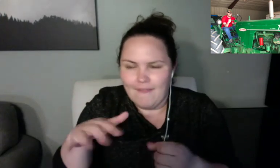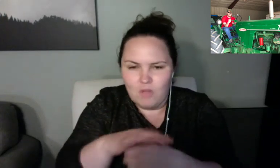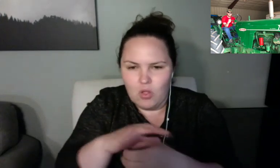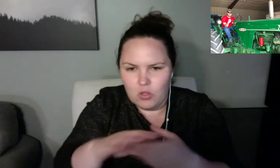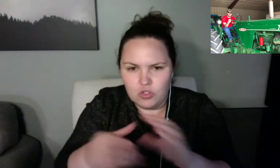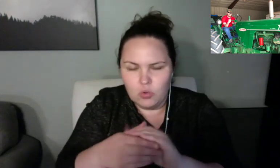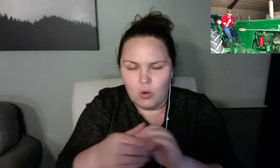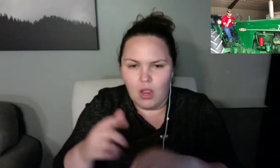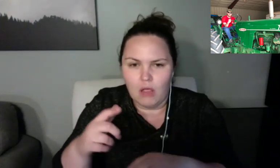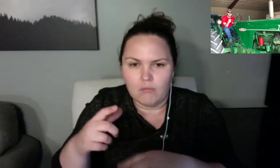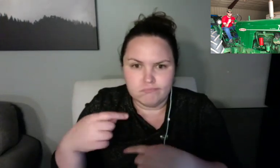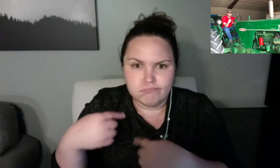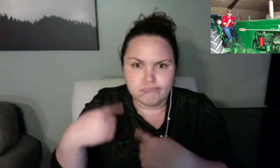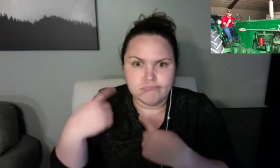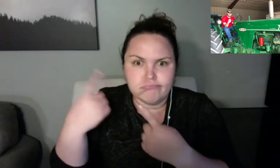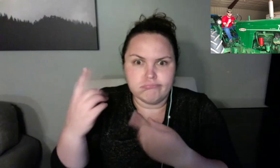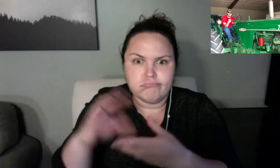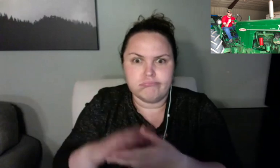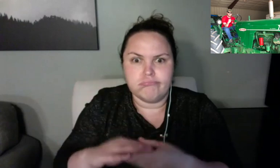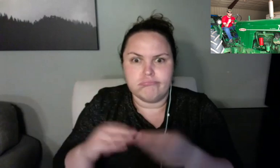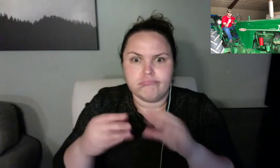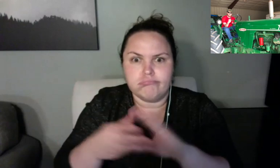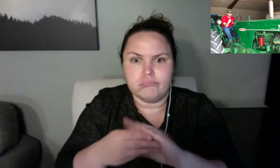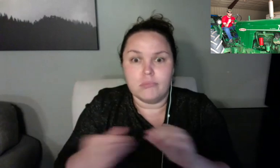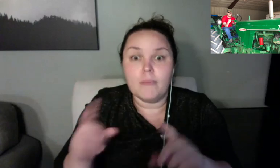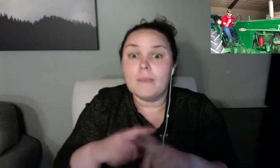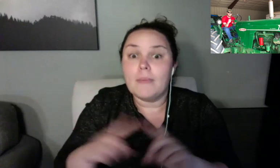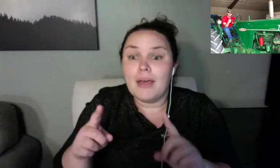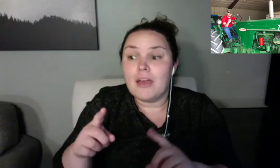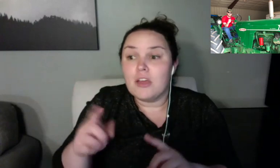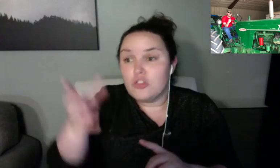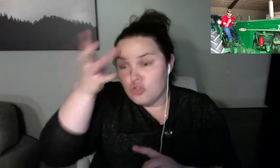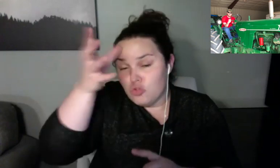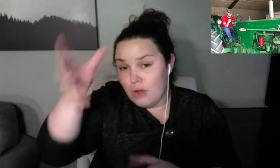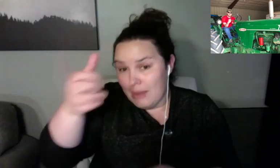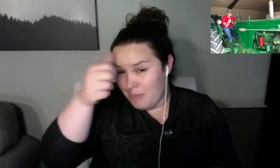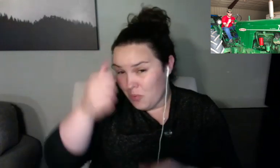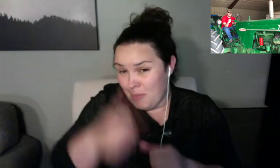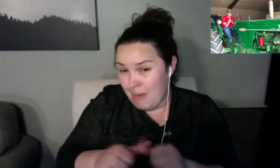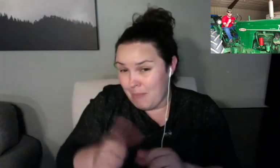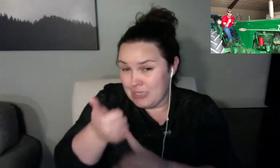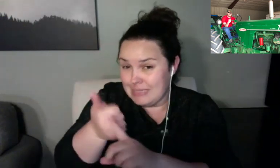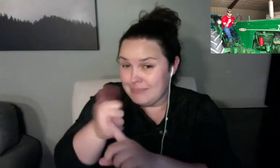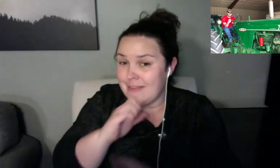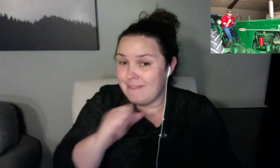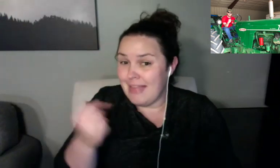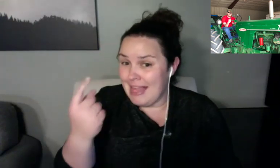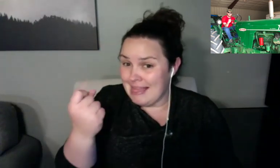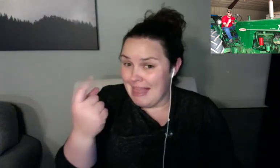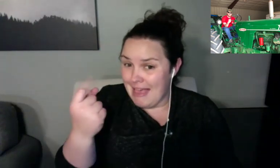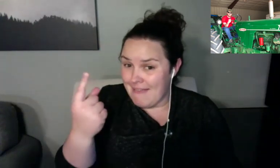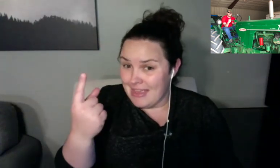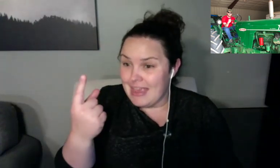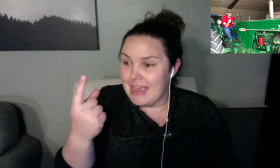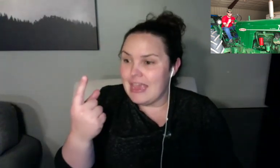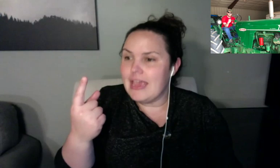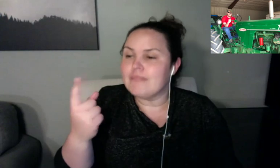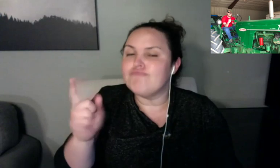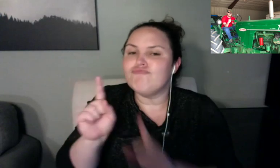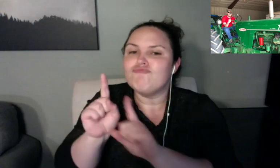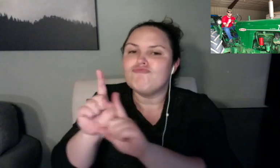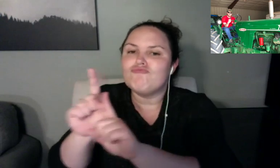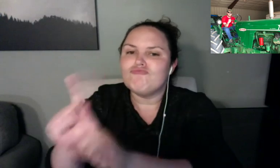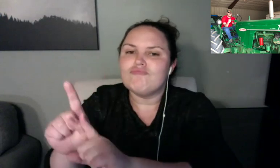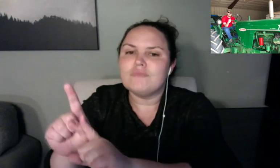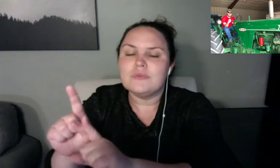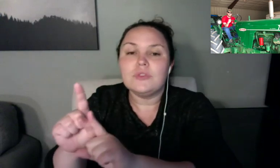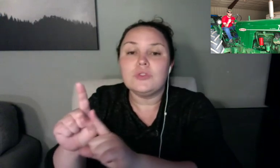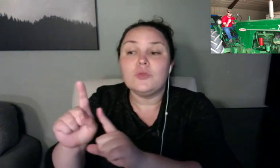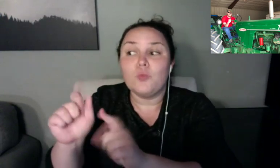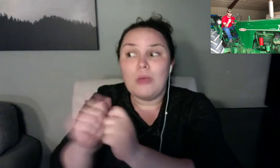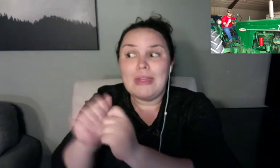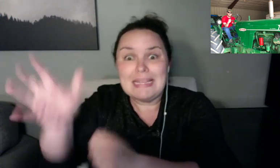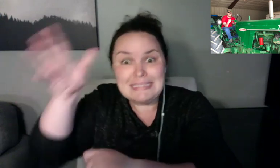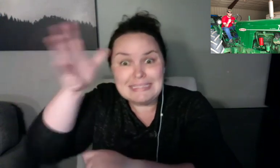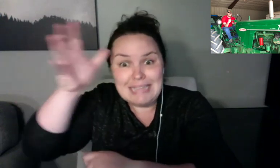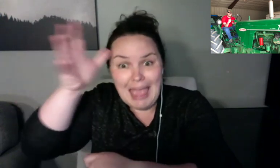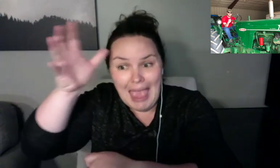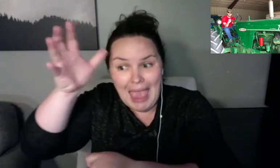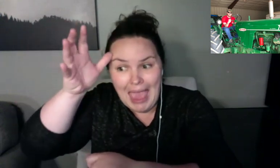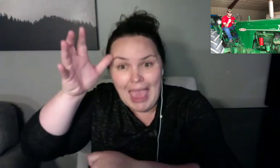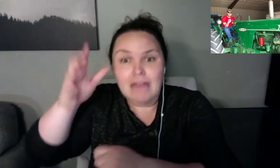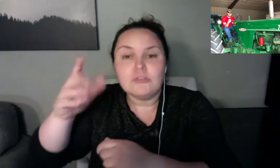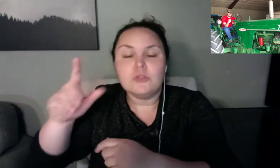Jen: I see Eme has her hand up so I'm going to let her on so that she can ask you her